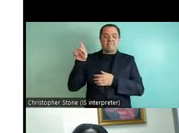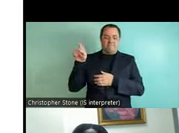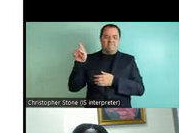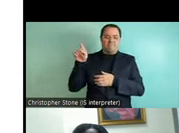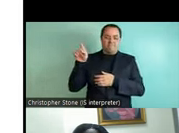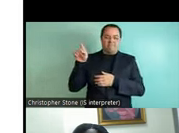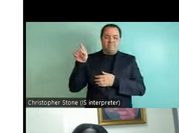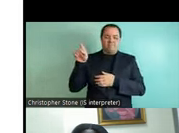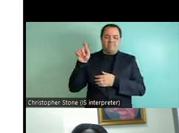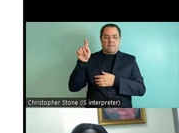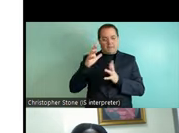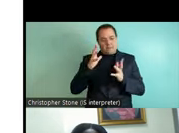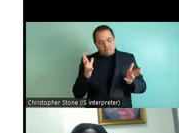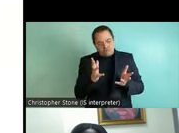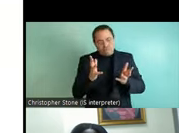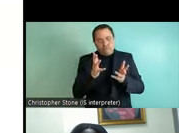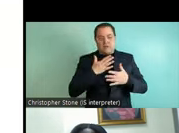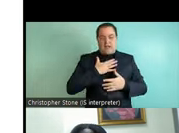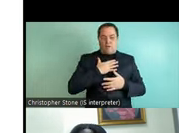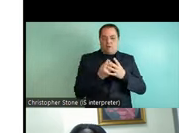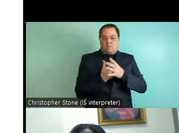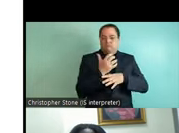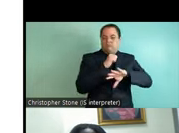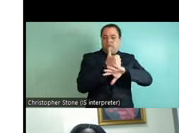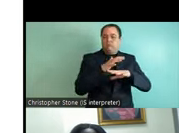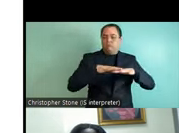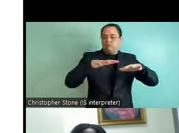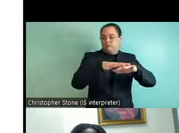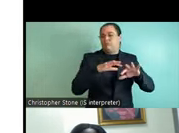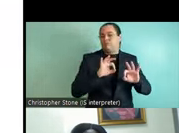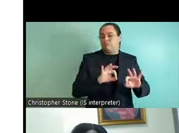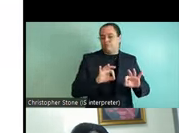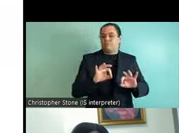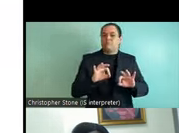11:51:31 The Nigerian business somebody to network and this to provide technical support